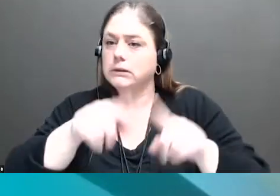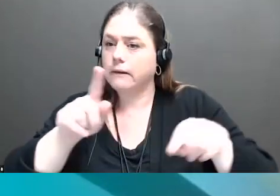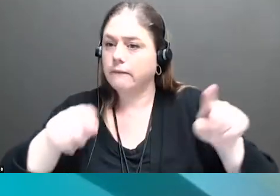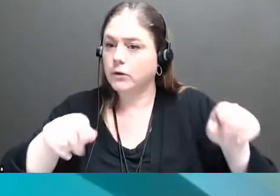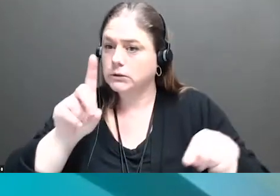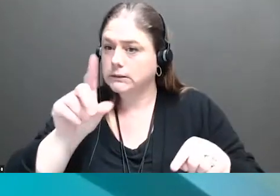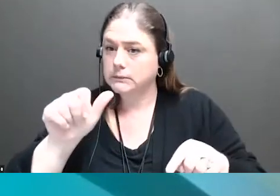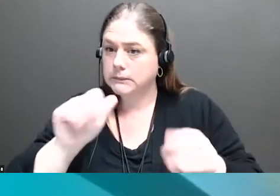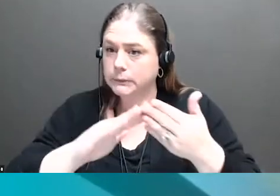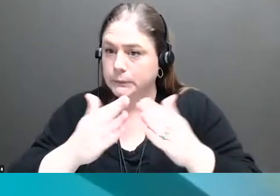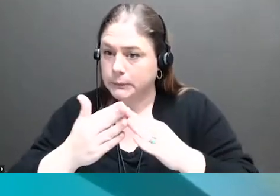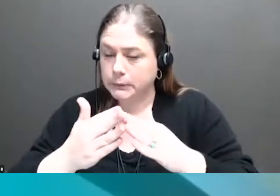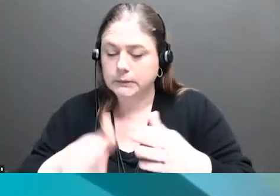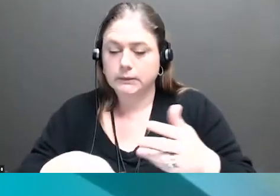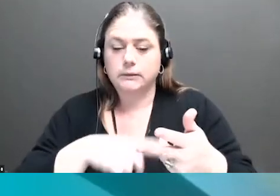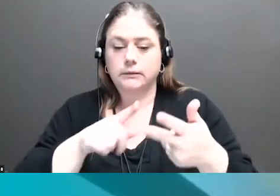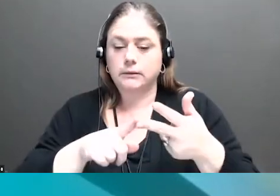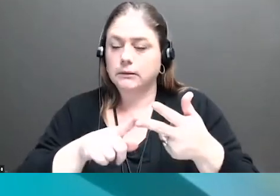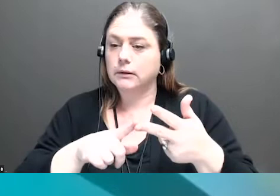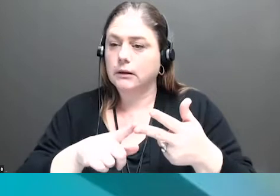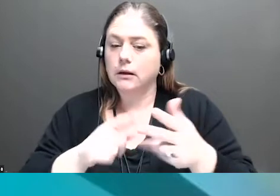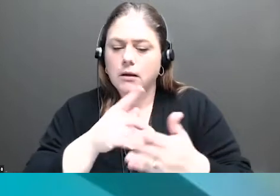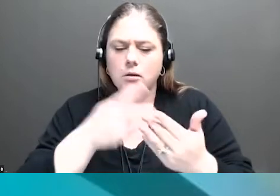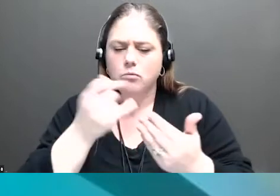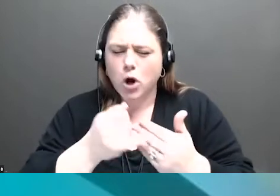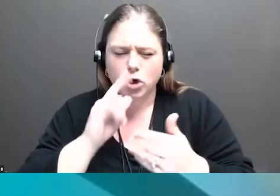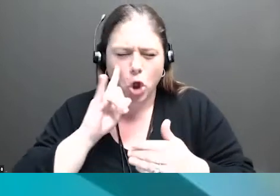the components of the project, findings from the project,